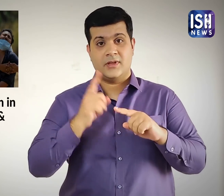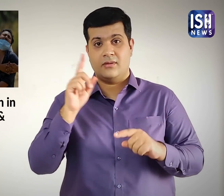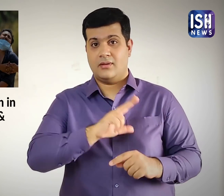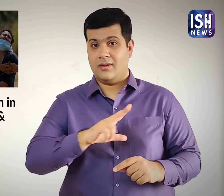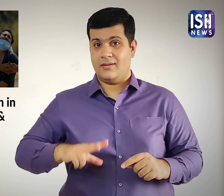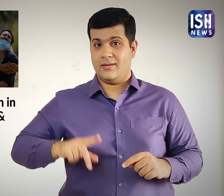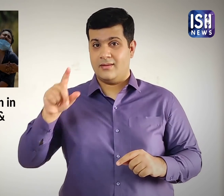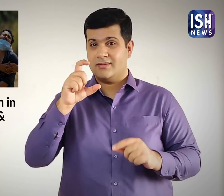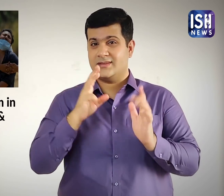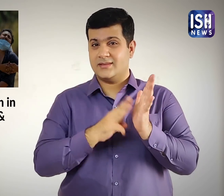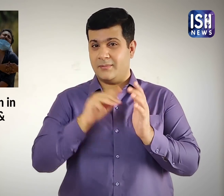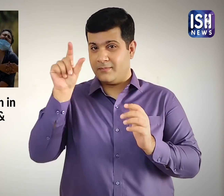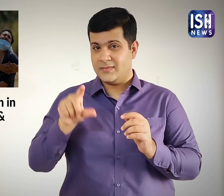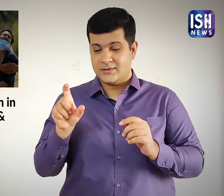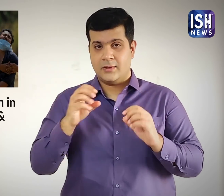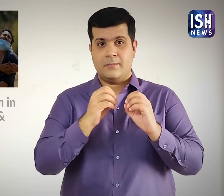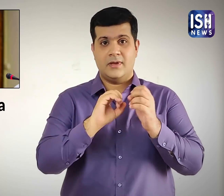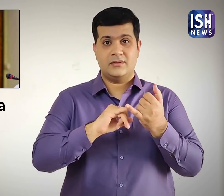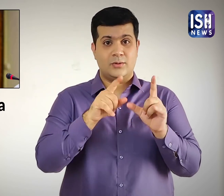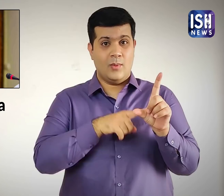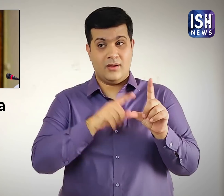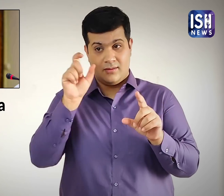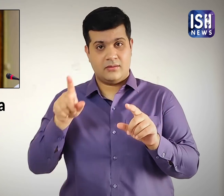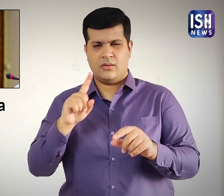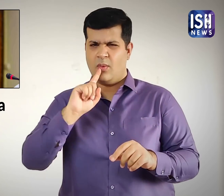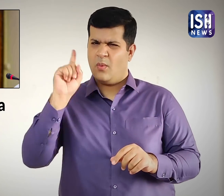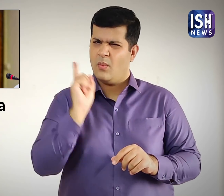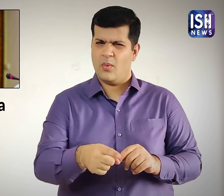Karnataka chief minister BS Yediyurappa also announced